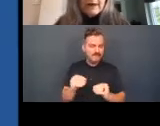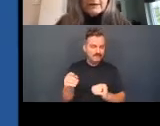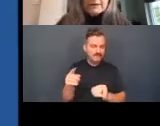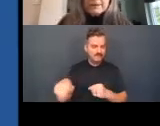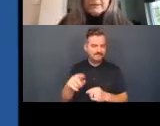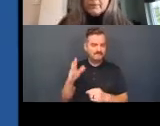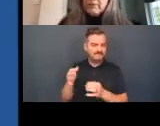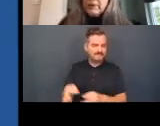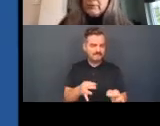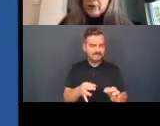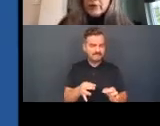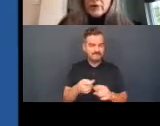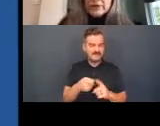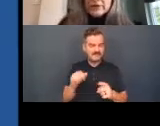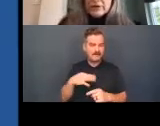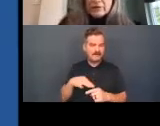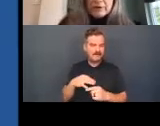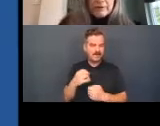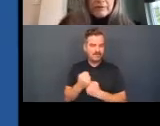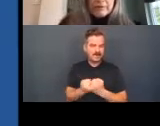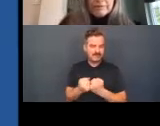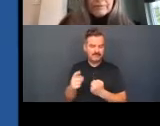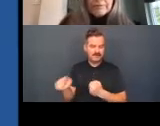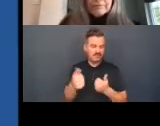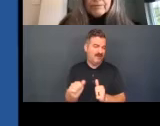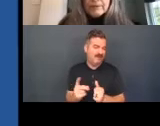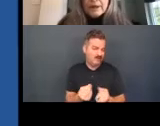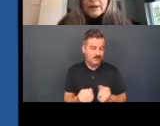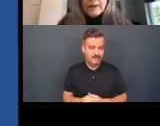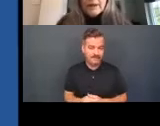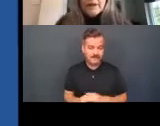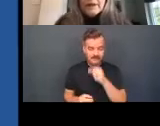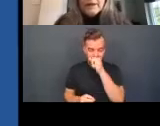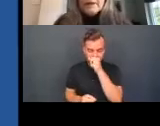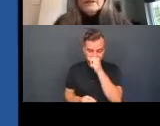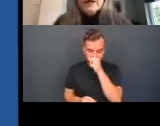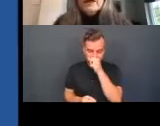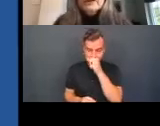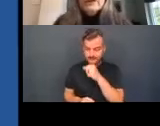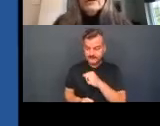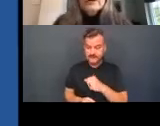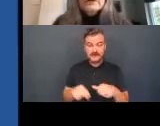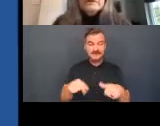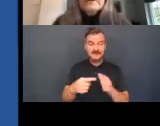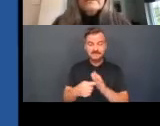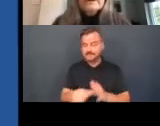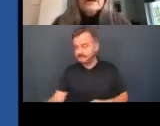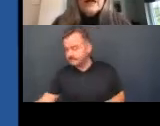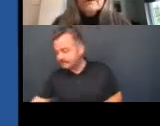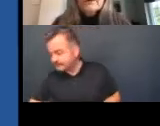as a Pittsburgh framework tried to 16:10:49 do. This slide shows an apple tree